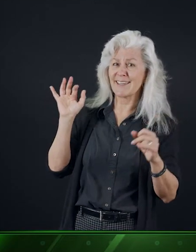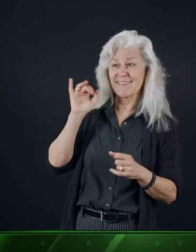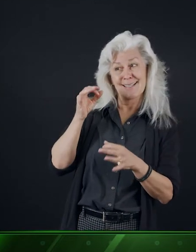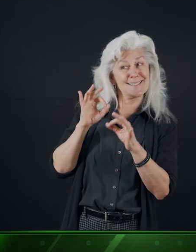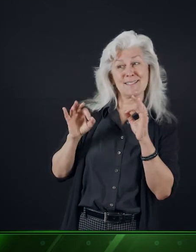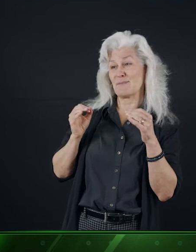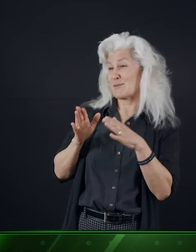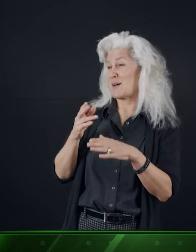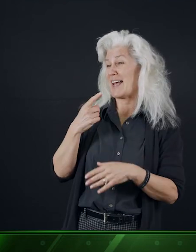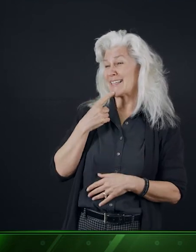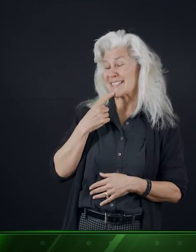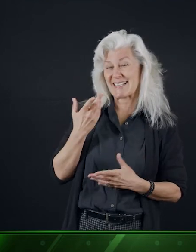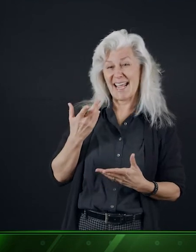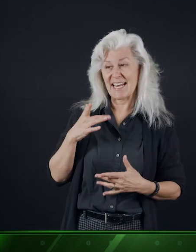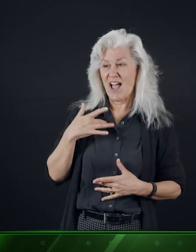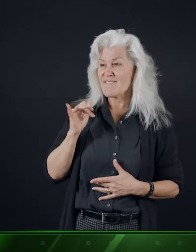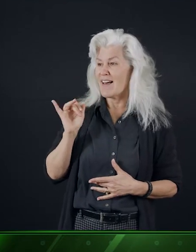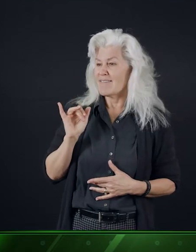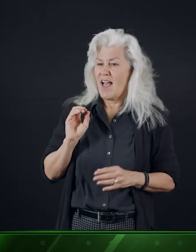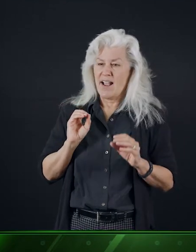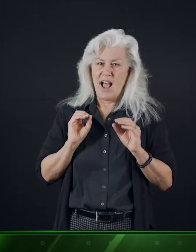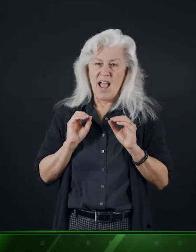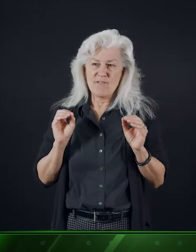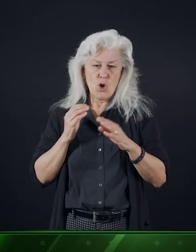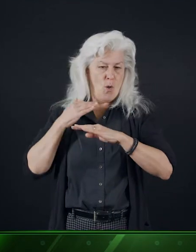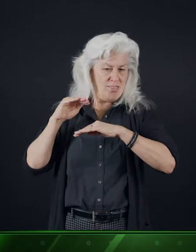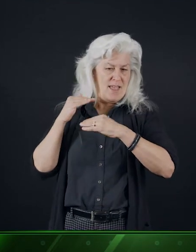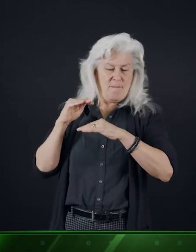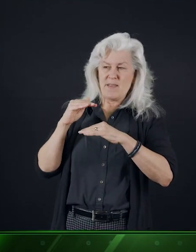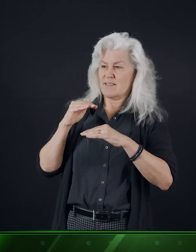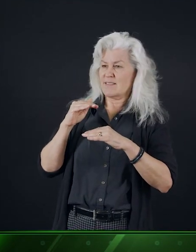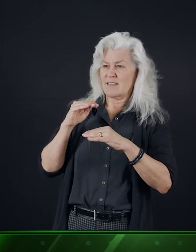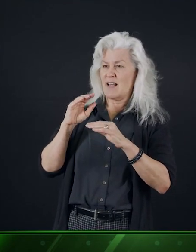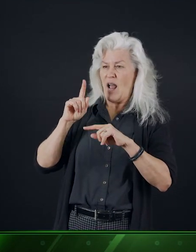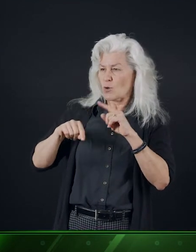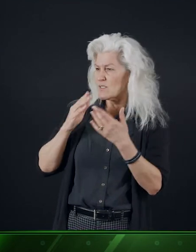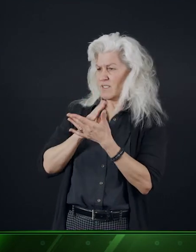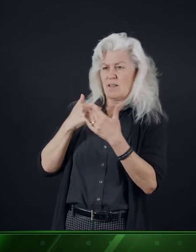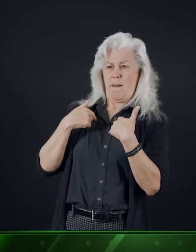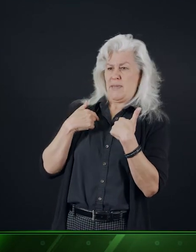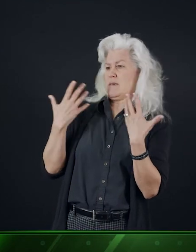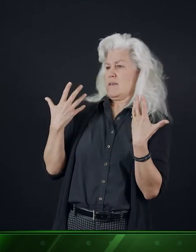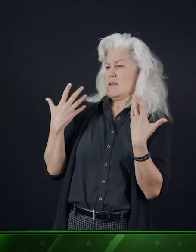I felt like I didn't have any limitations. Nothing could stop me. Nothing was in my way.